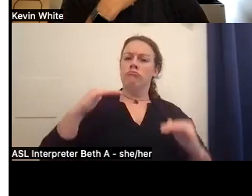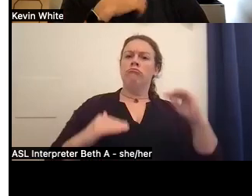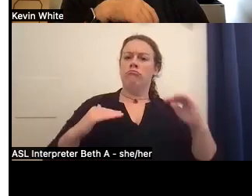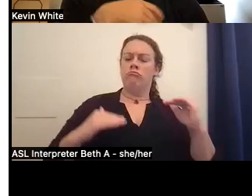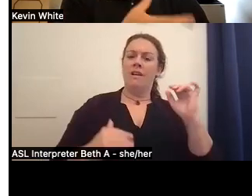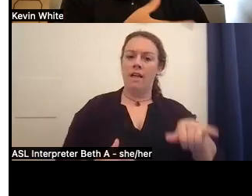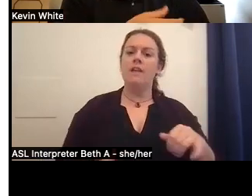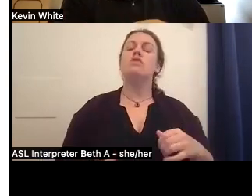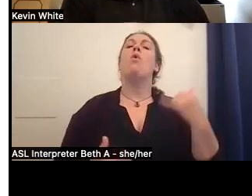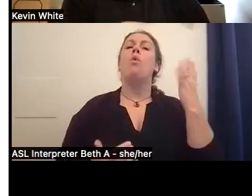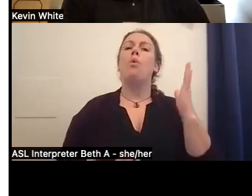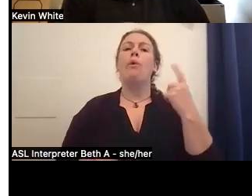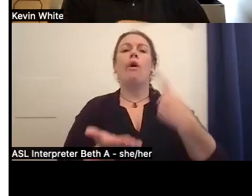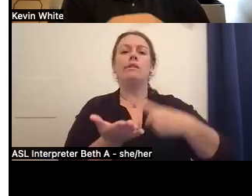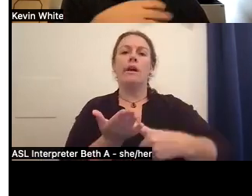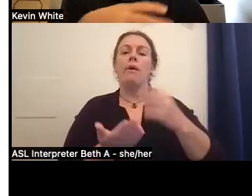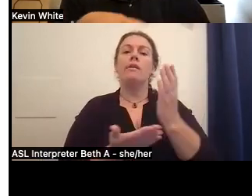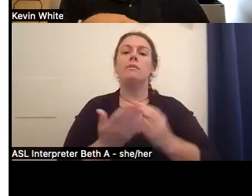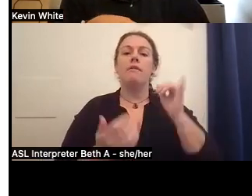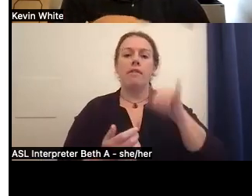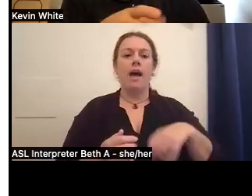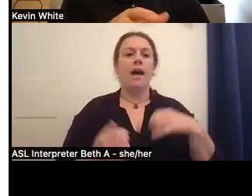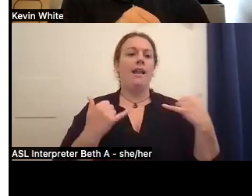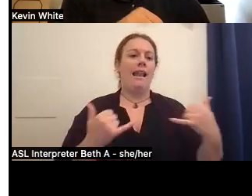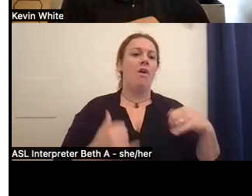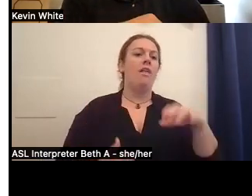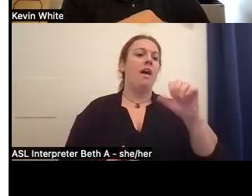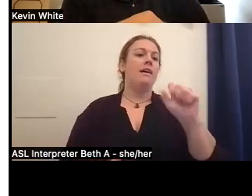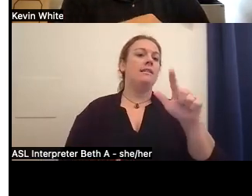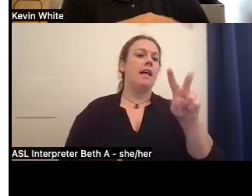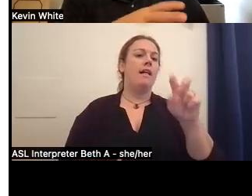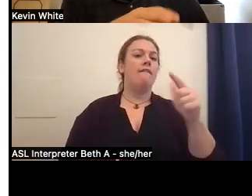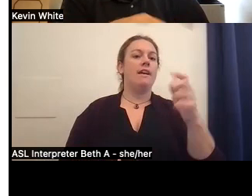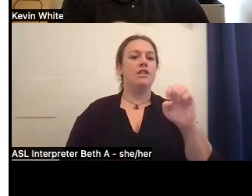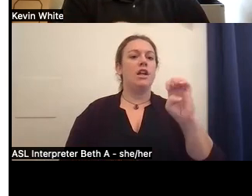is that Salvage ethnography period for me that usually denotes the years 1870 through roughly